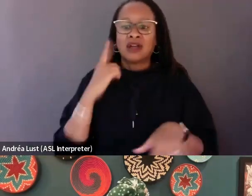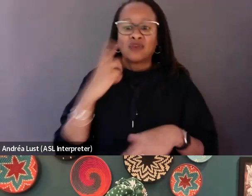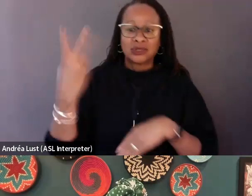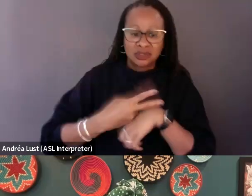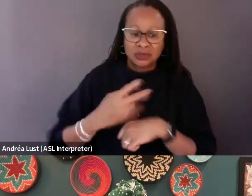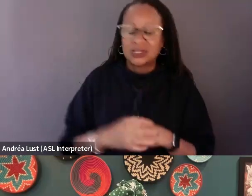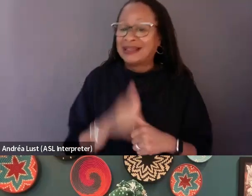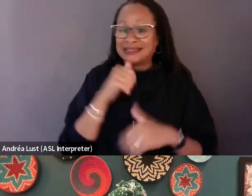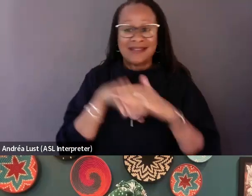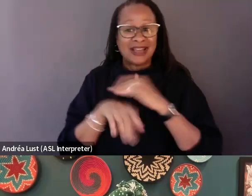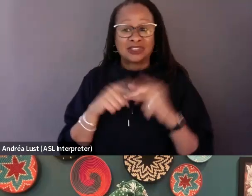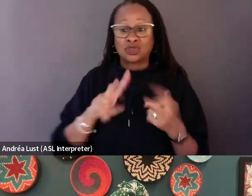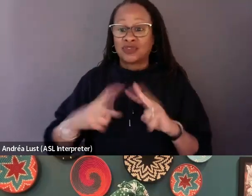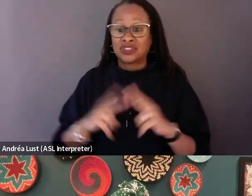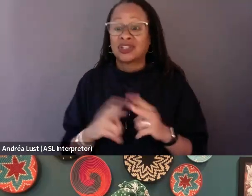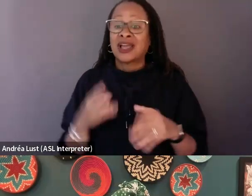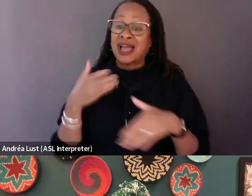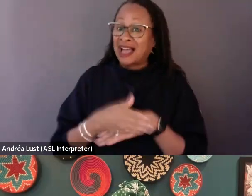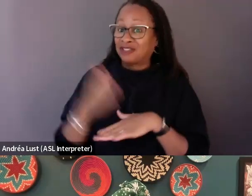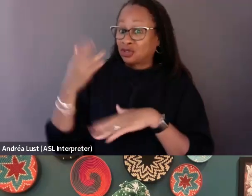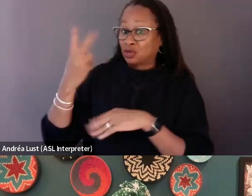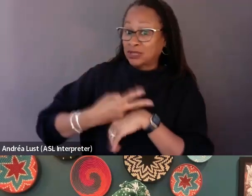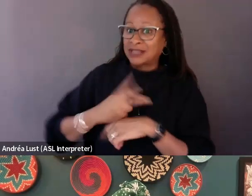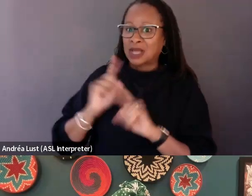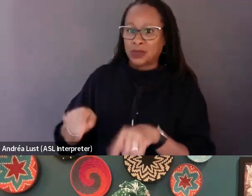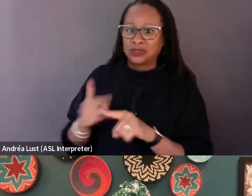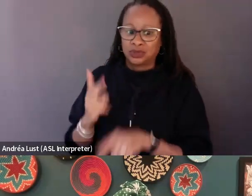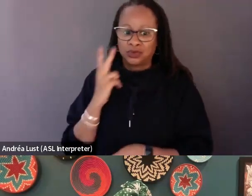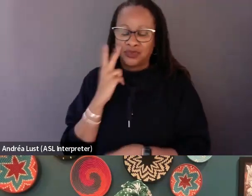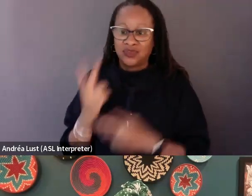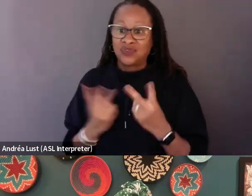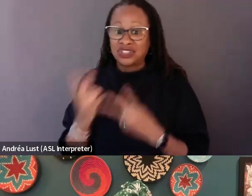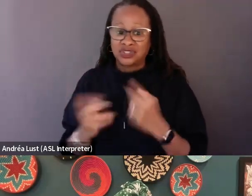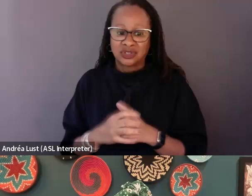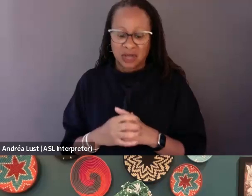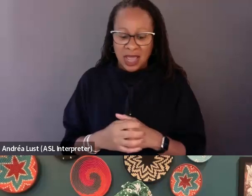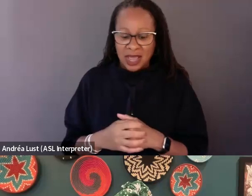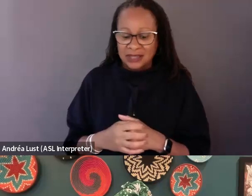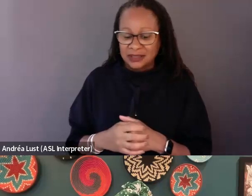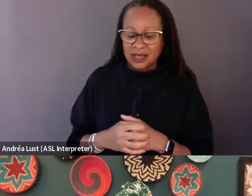then after two days I went to visit him, And I see Rakesh really tired, lying on the bed and his mother's there.